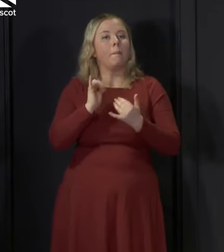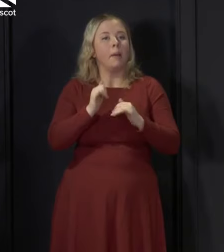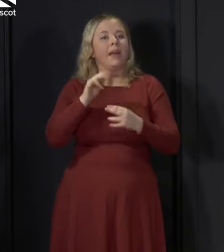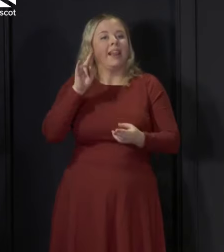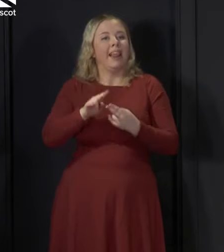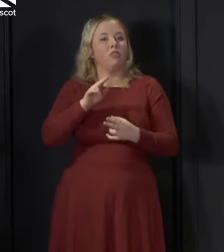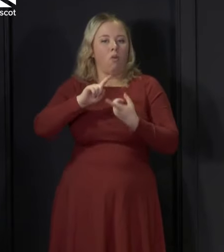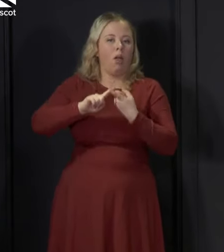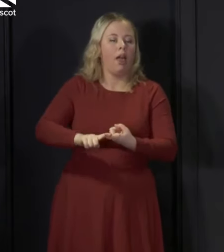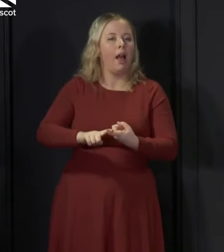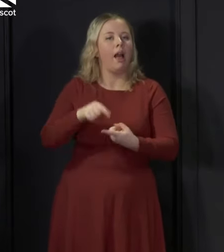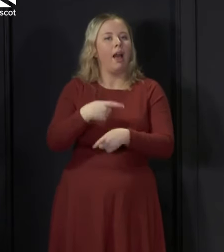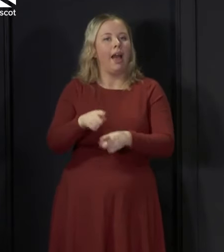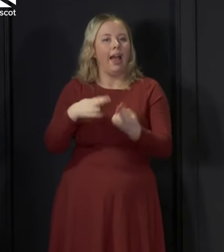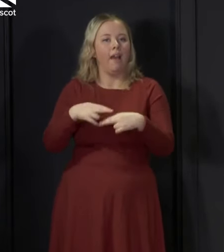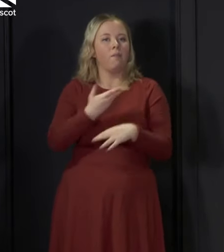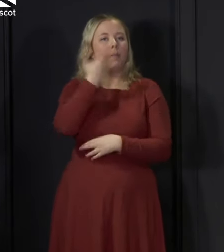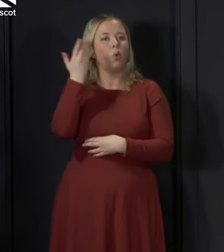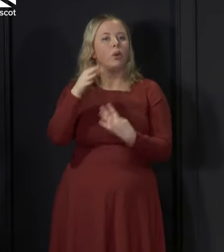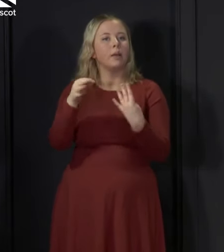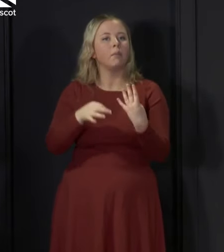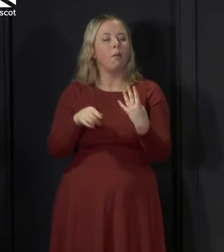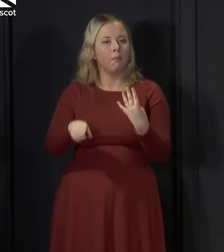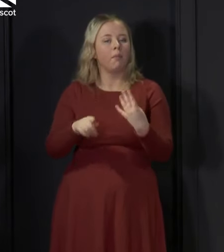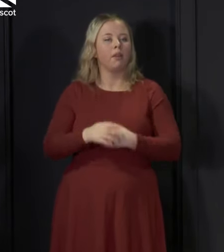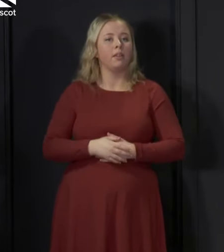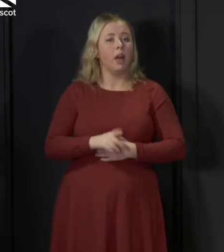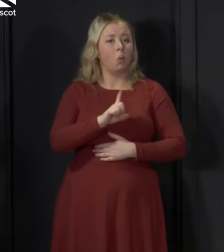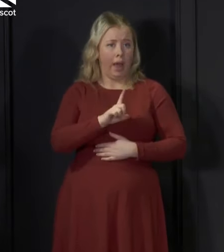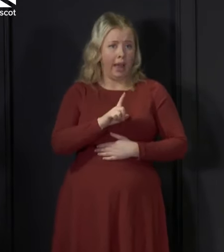Which is why, and that comes back to a central point that I always make. testing is important,